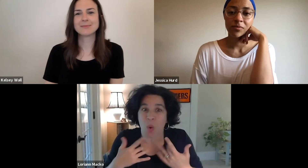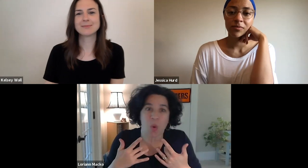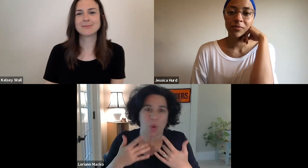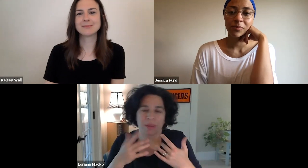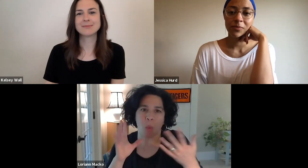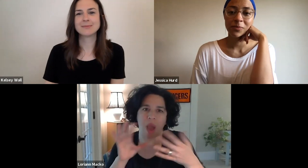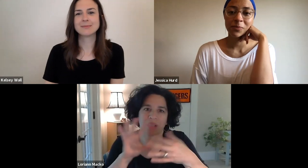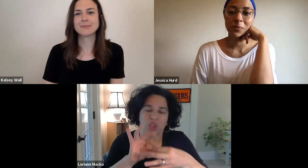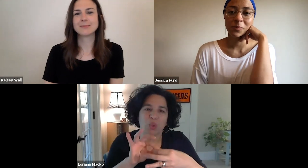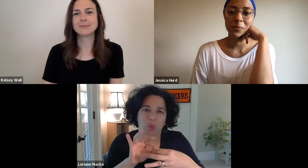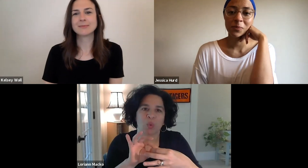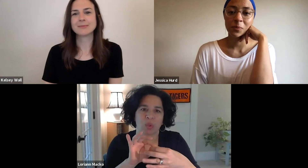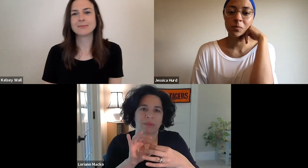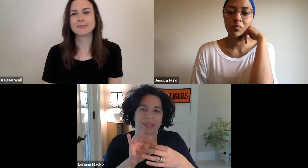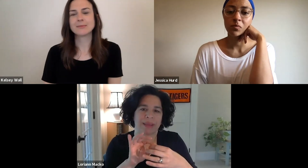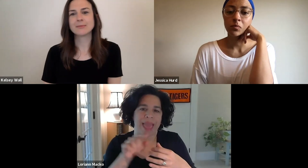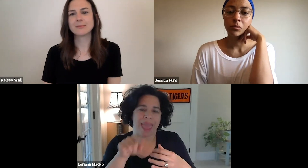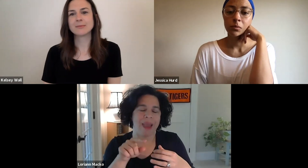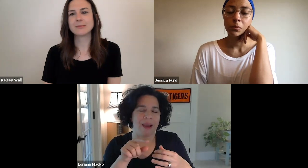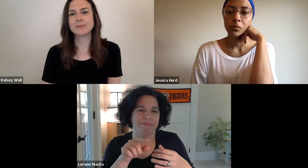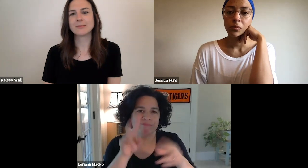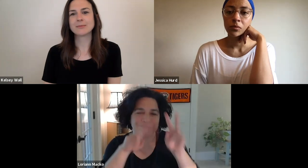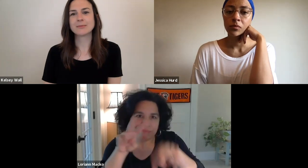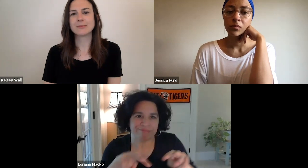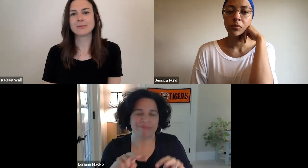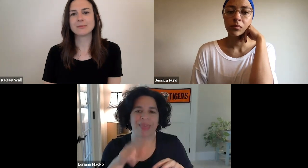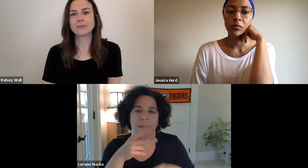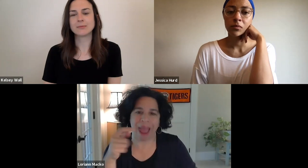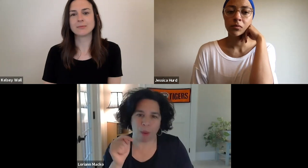Hopefully, people will be able to continue to make connections...